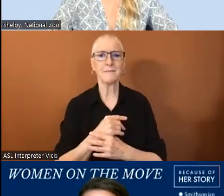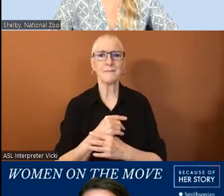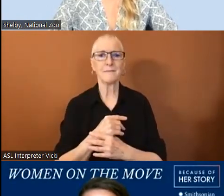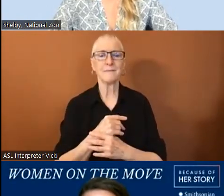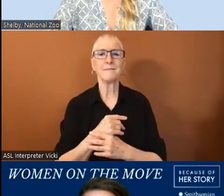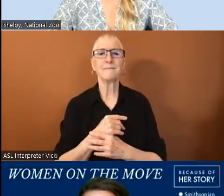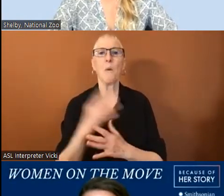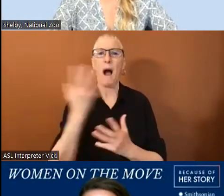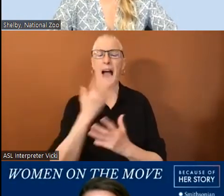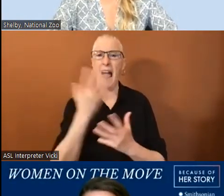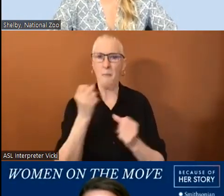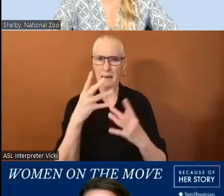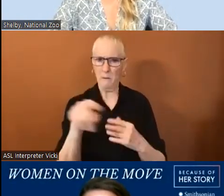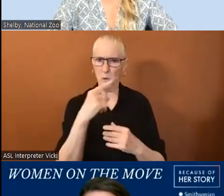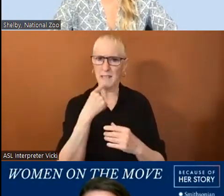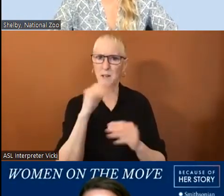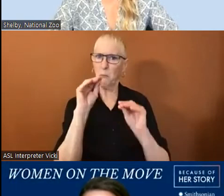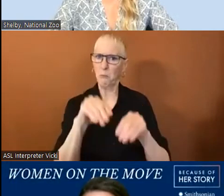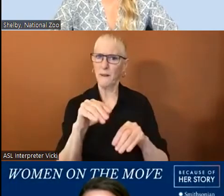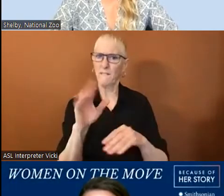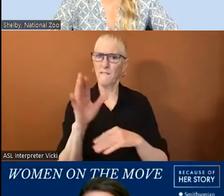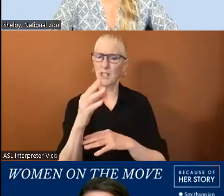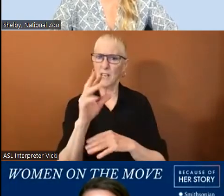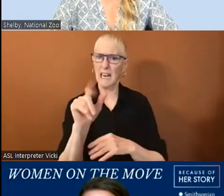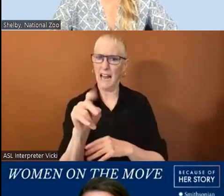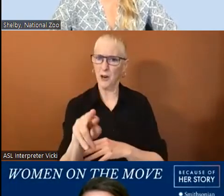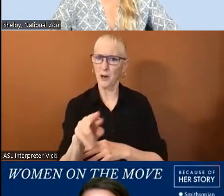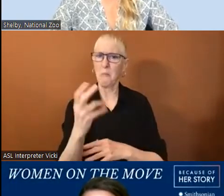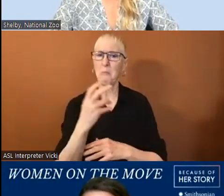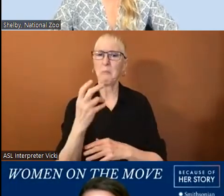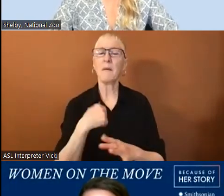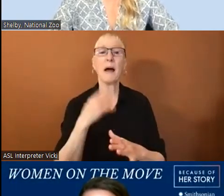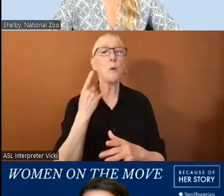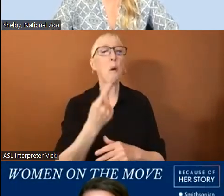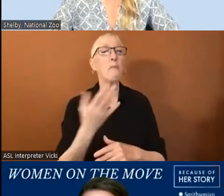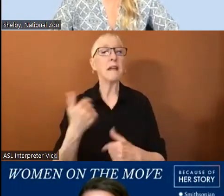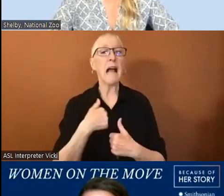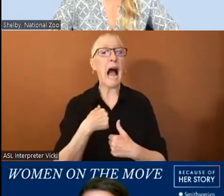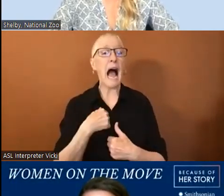Wow, lots of you guys said to put in fish ladders, but I know one thing that I would want to do would